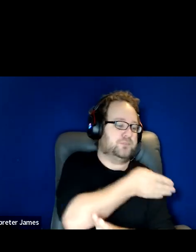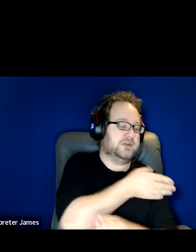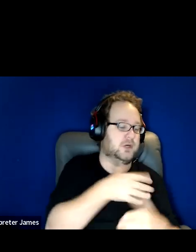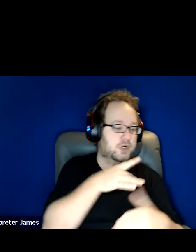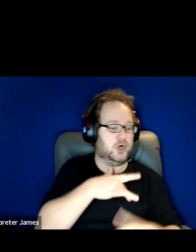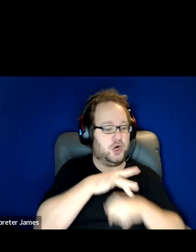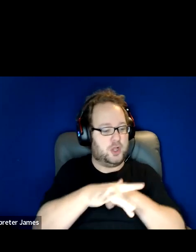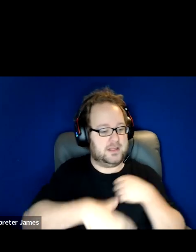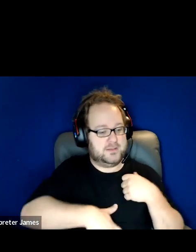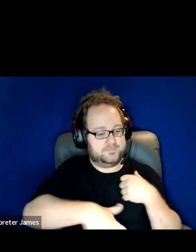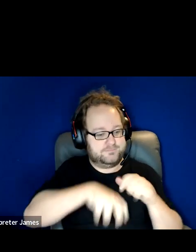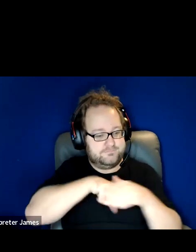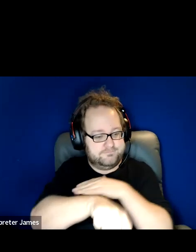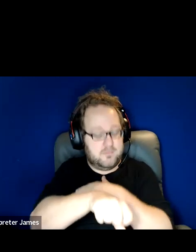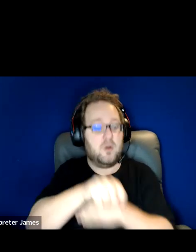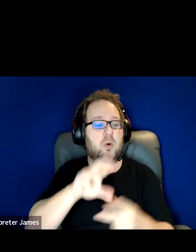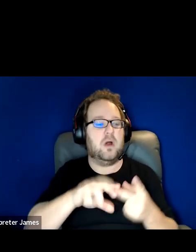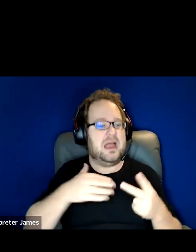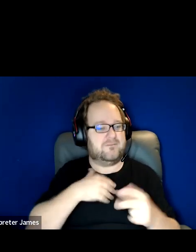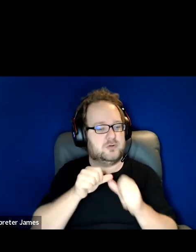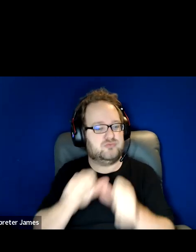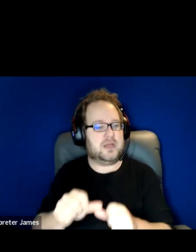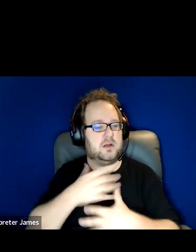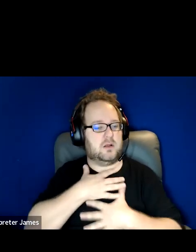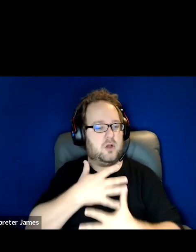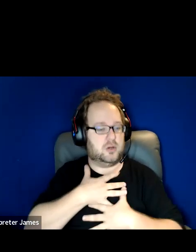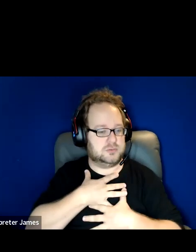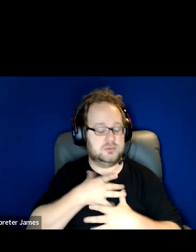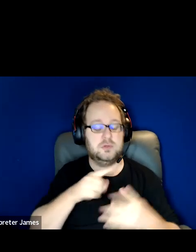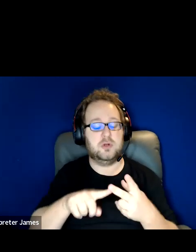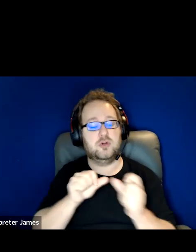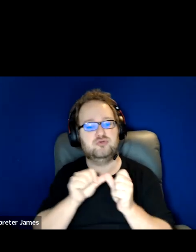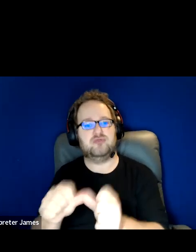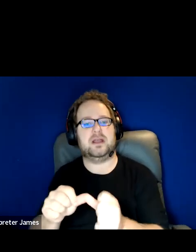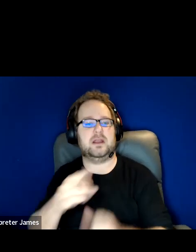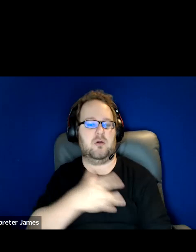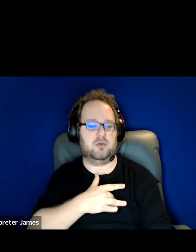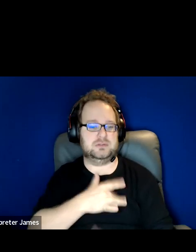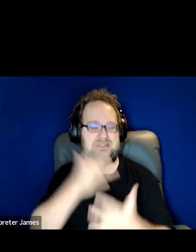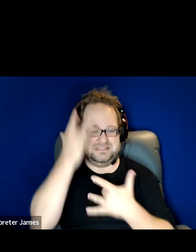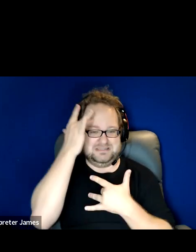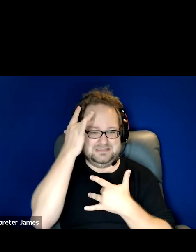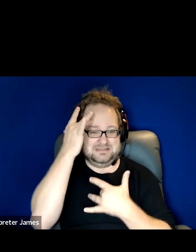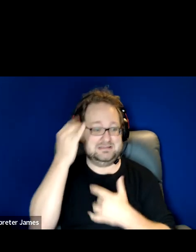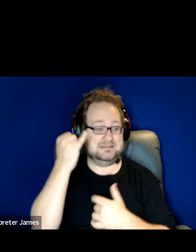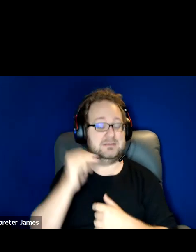lung disease or heart disease if they're entering their second RSV season they should also receive one dopes